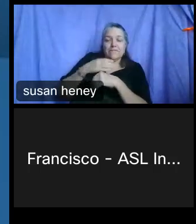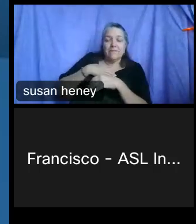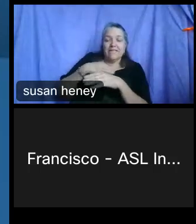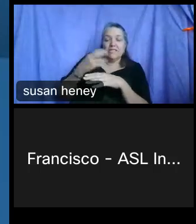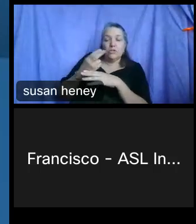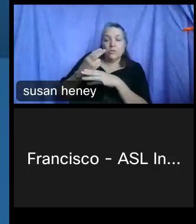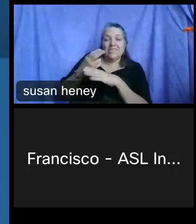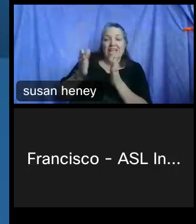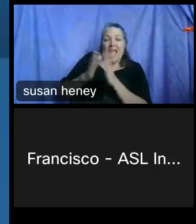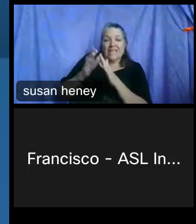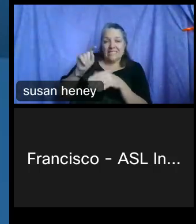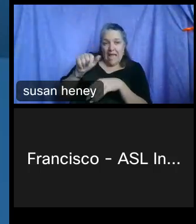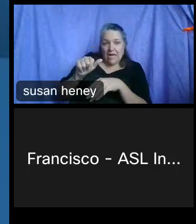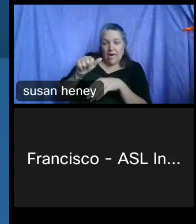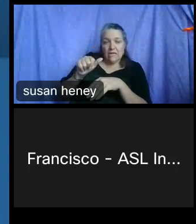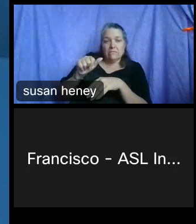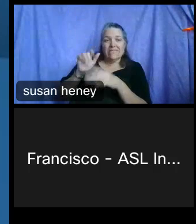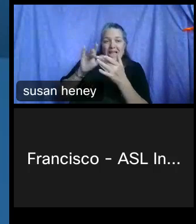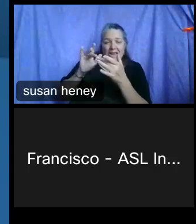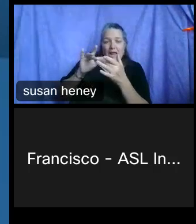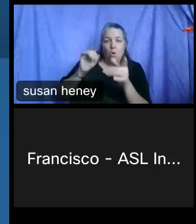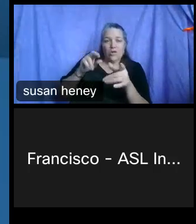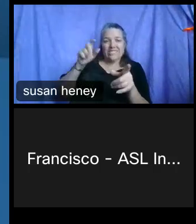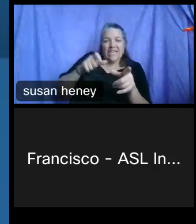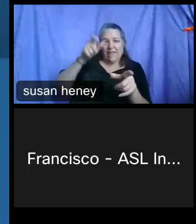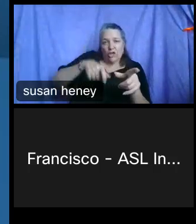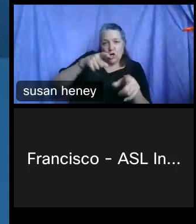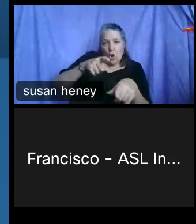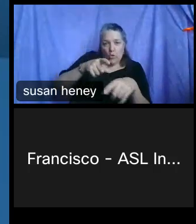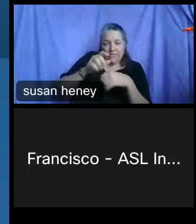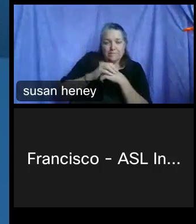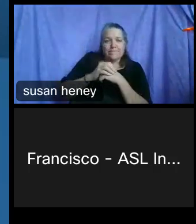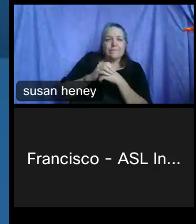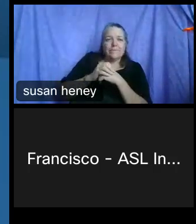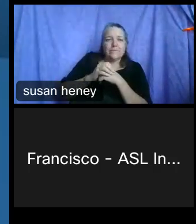the QR code on the screen here as opposed to contacting us directly. These requests